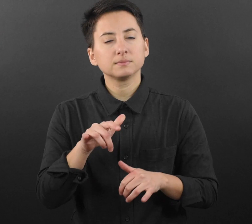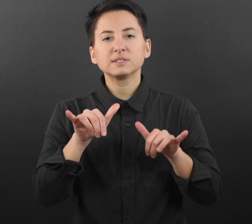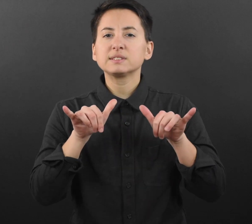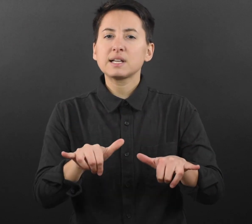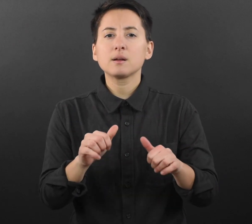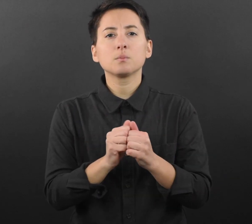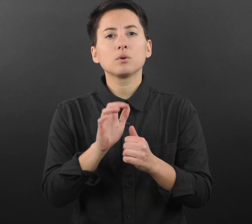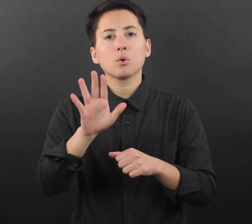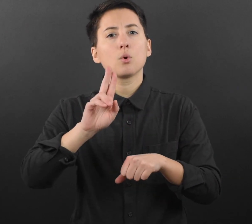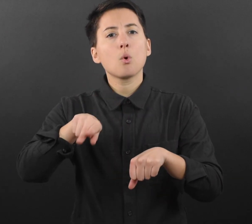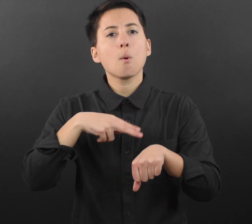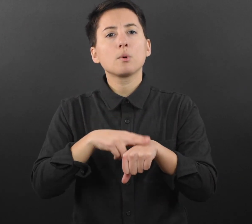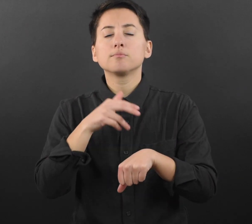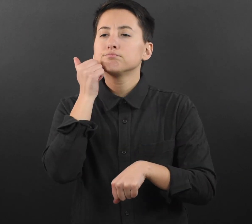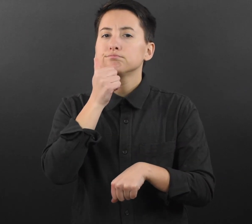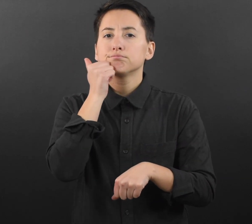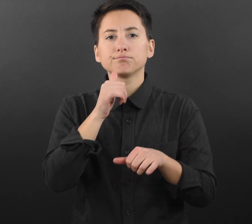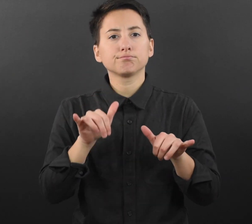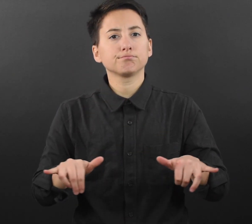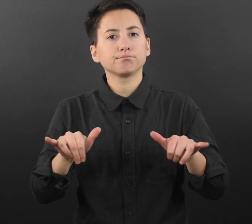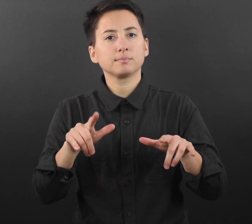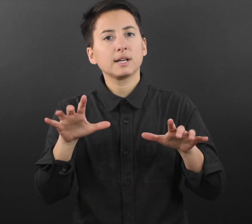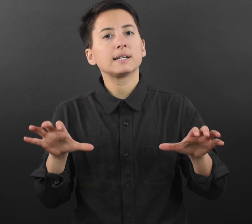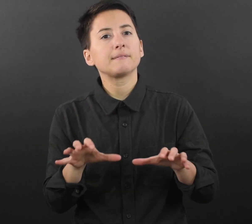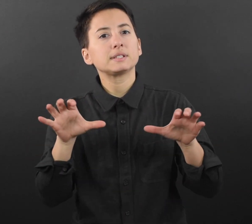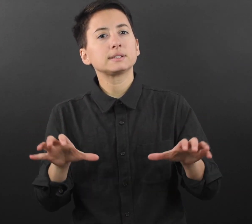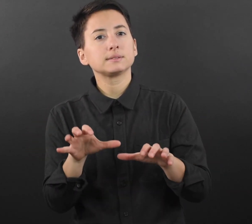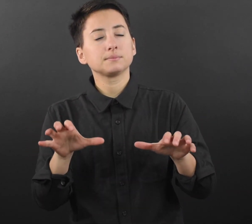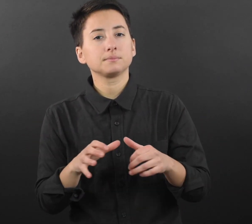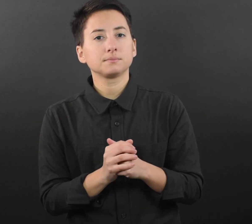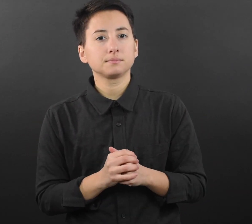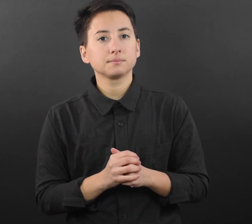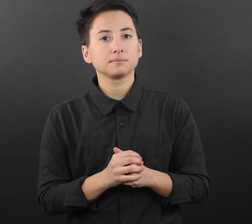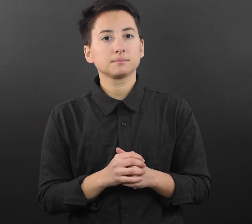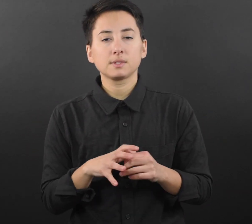Stick to your normal day-to-day activities and routines as much as possible.